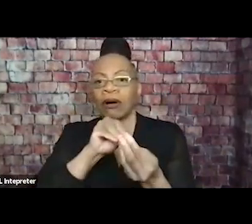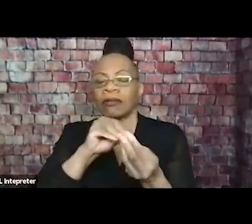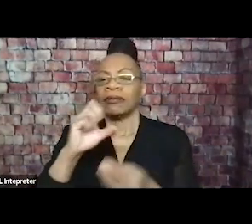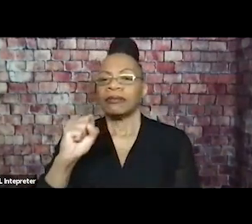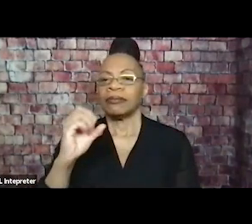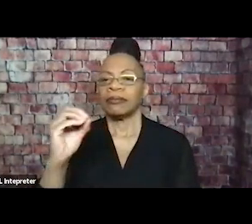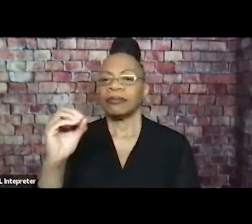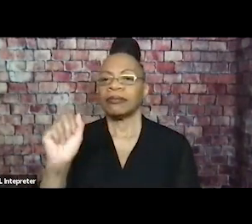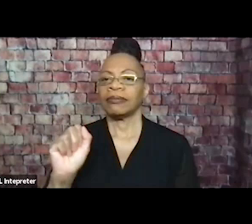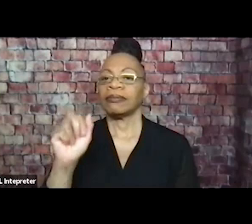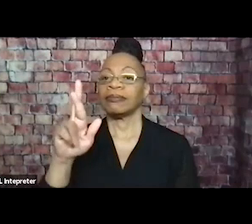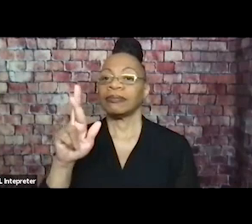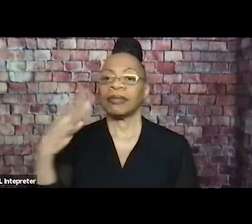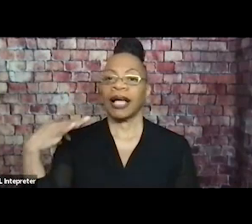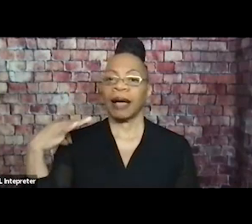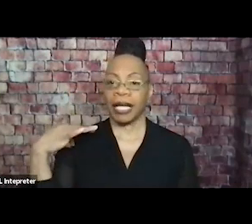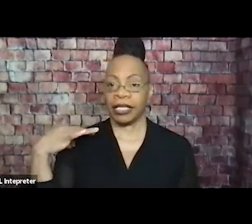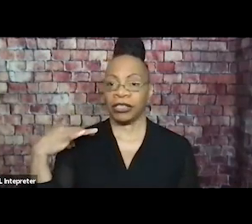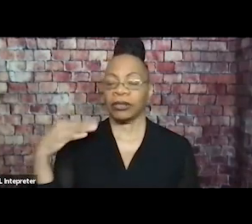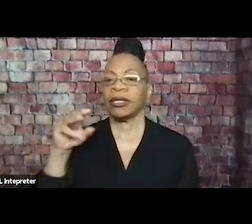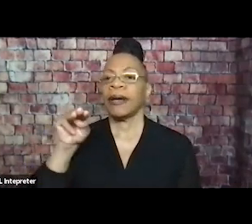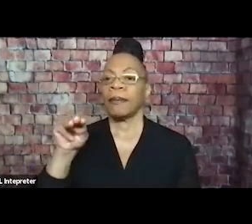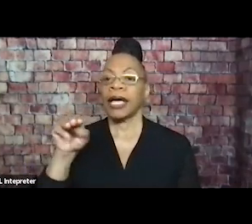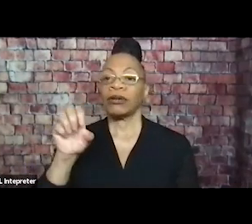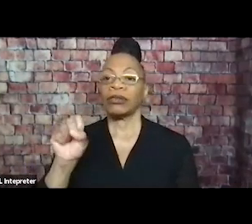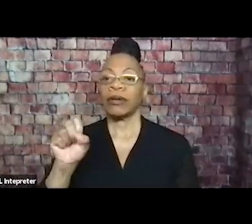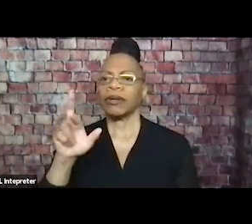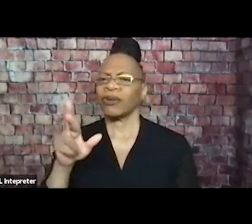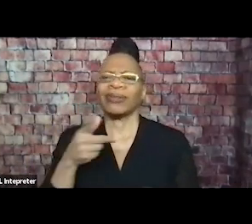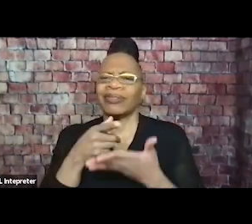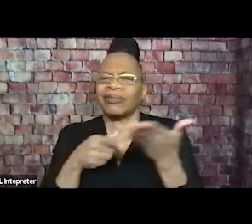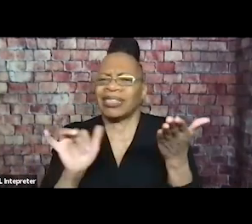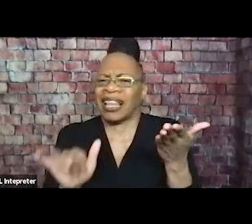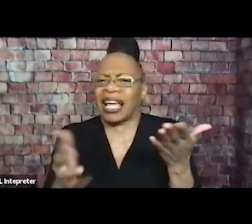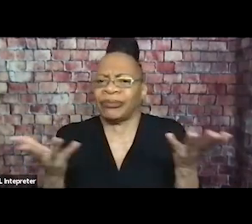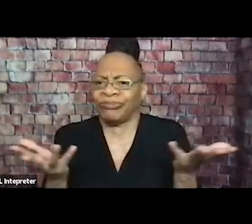So the medical summary report, what is it? Now, counter to its name,